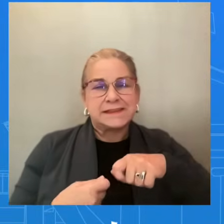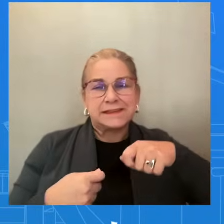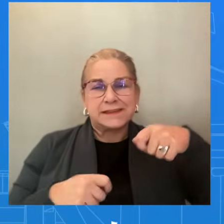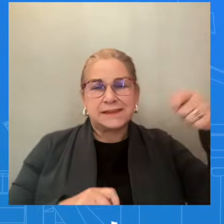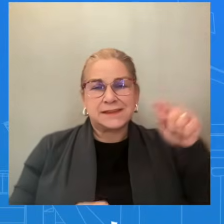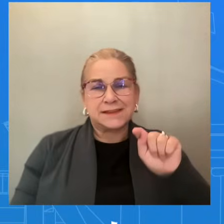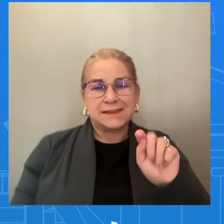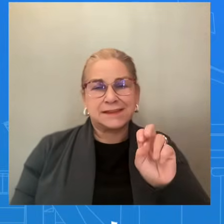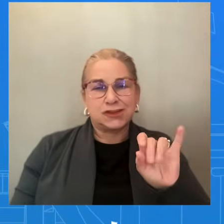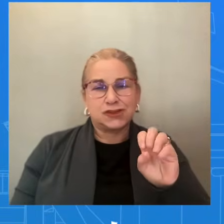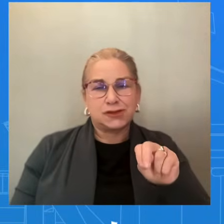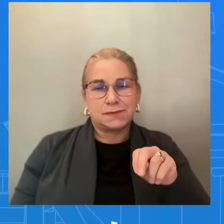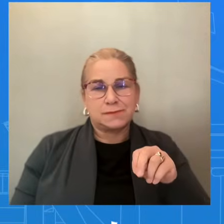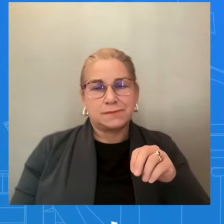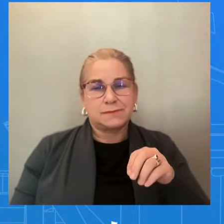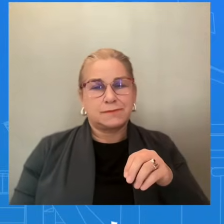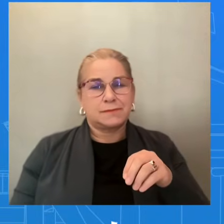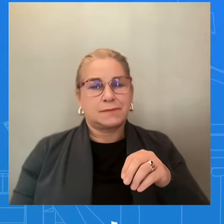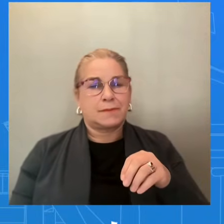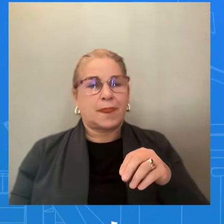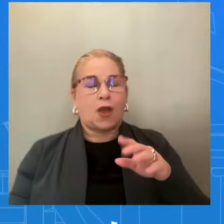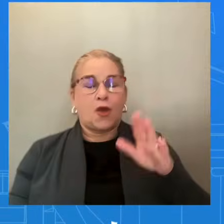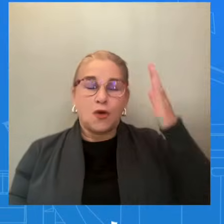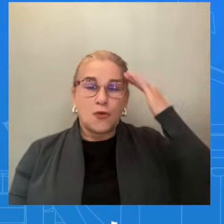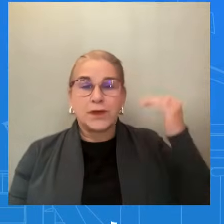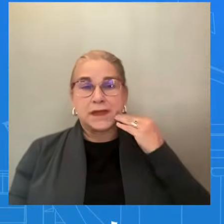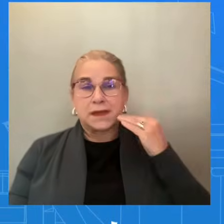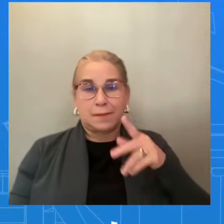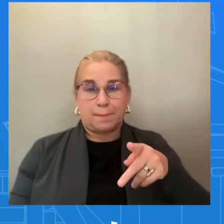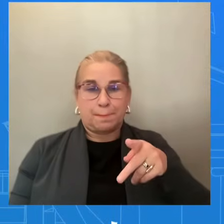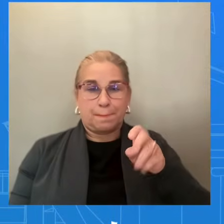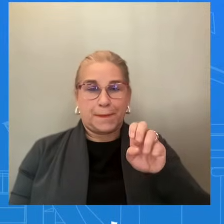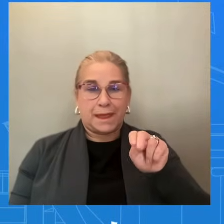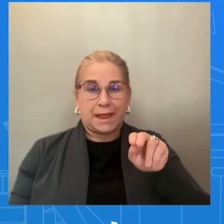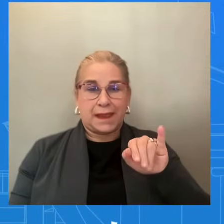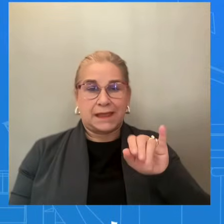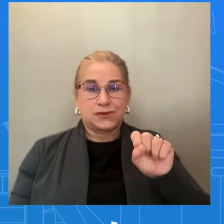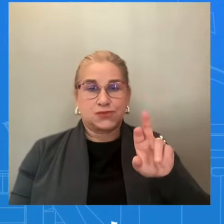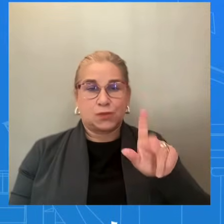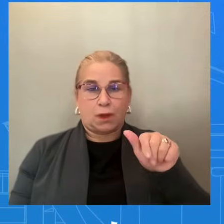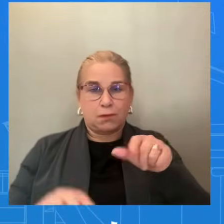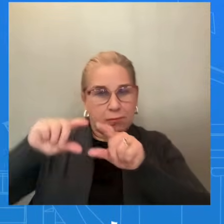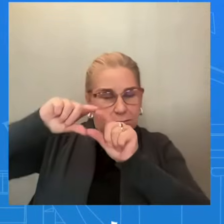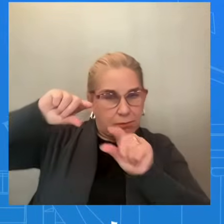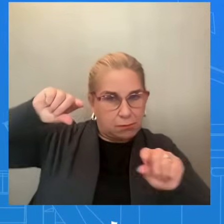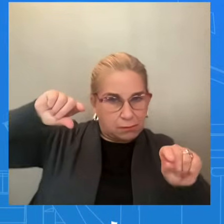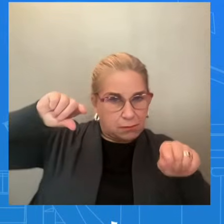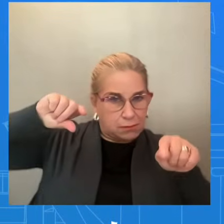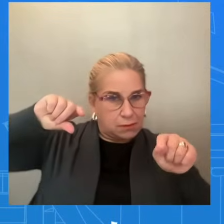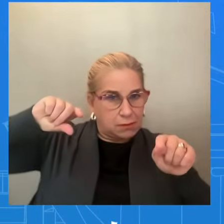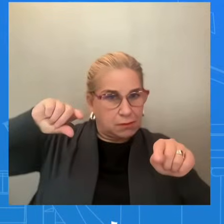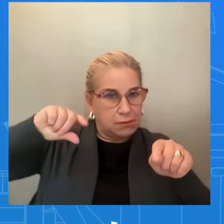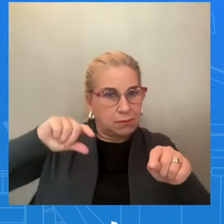Ms. Jean-Pierre: Look, obviously, we’re always going to have concerns, and we’re always going to watch and monitor closely.